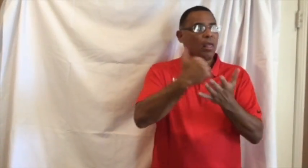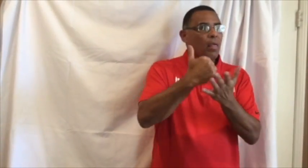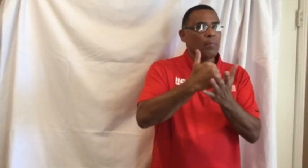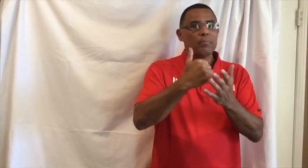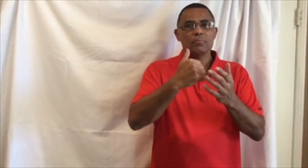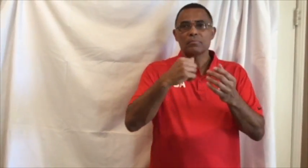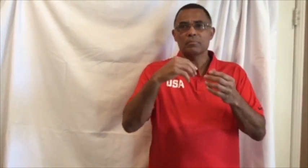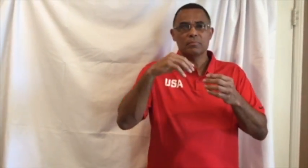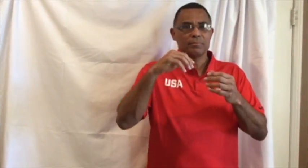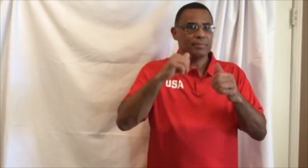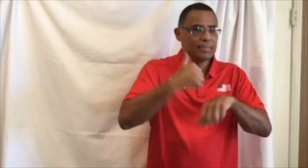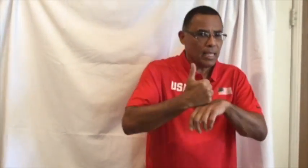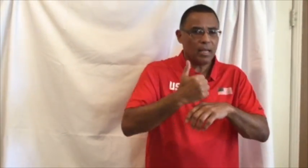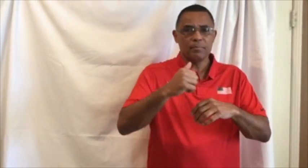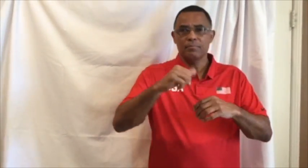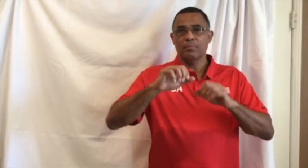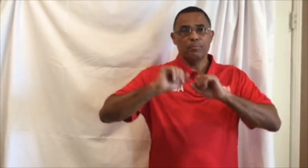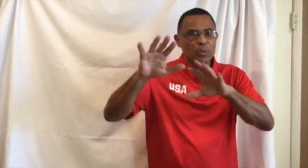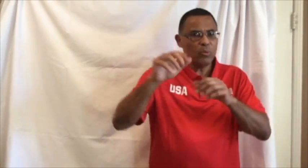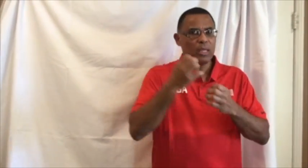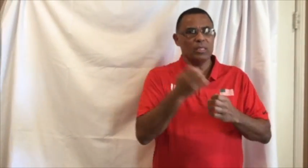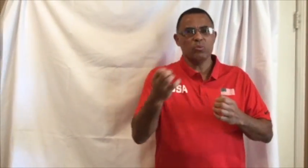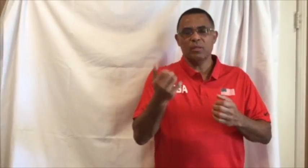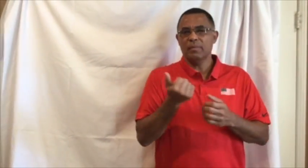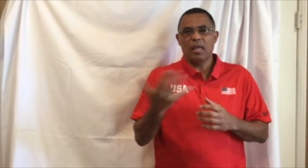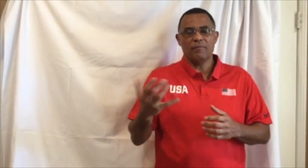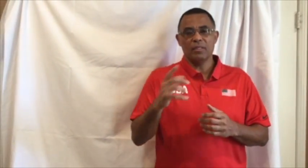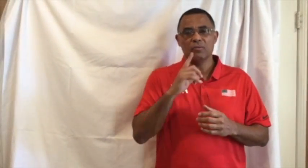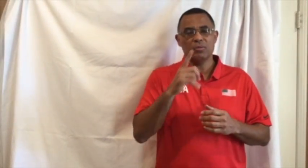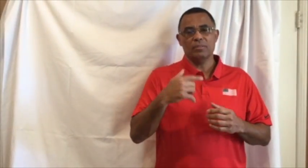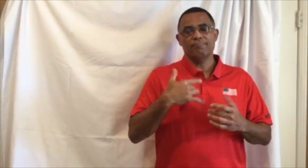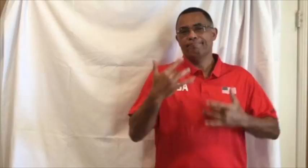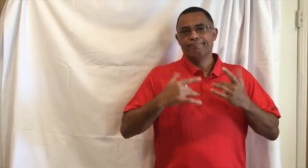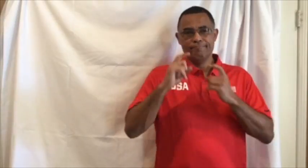out of their way to provide assistance to helping with the